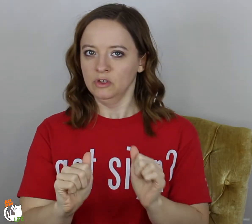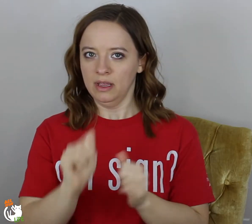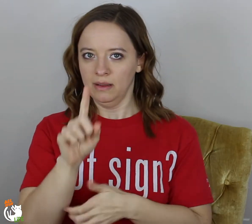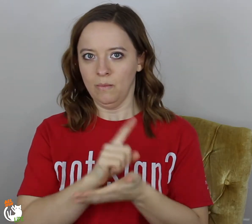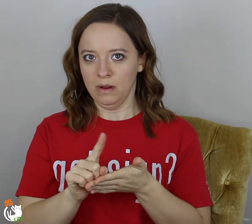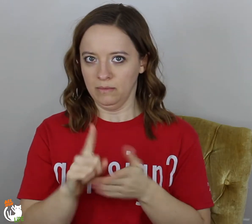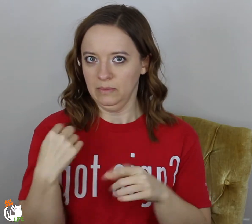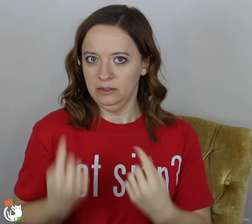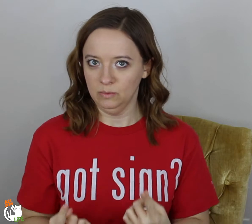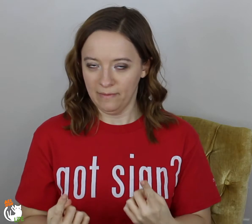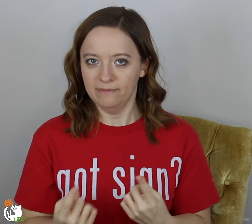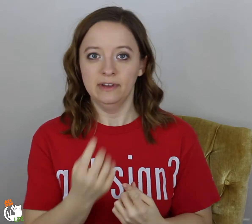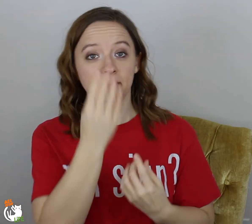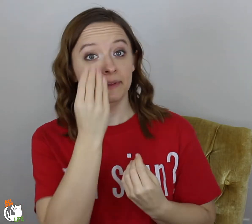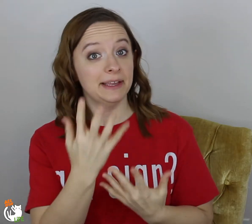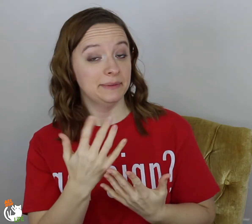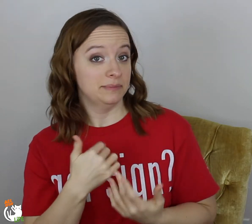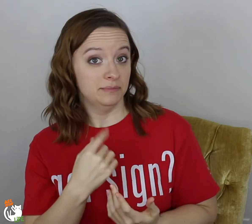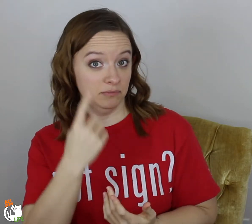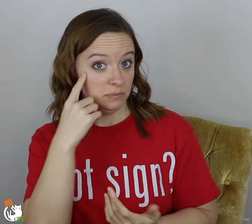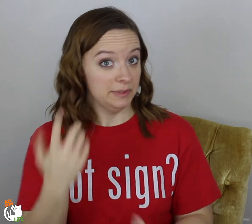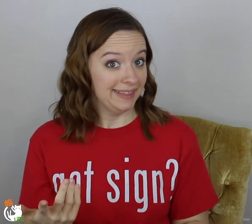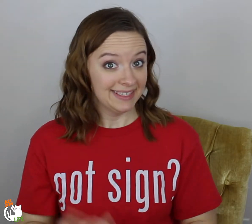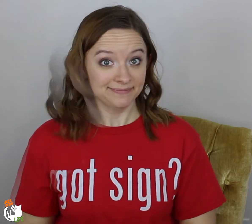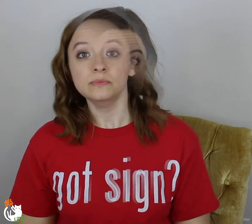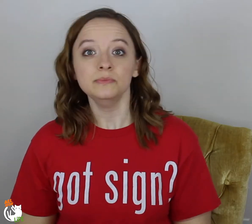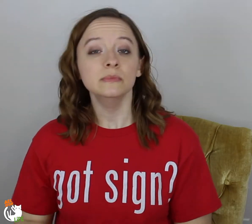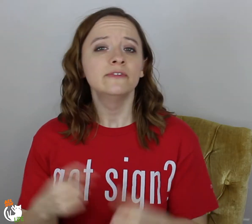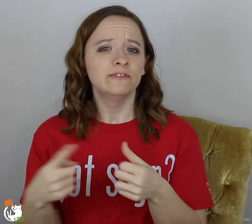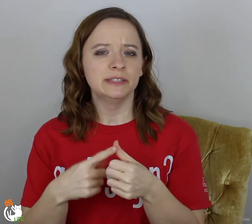So, we tried it for 1 week so far and I'm going to let you know what we think!